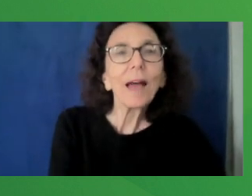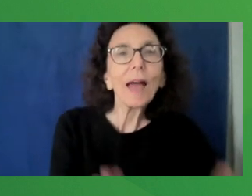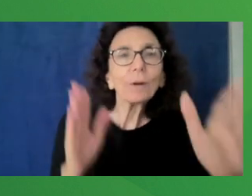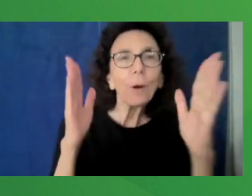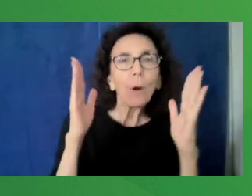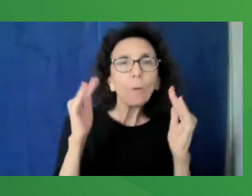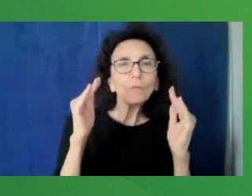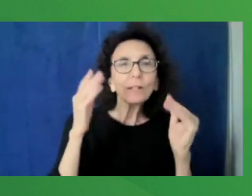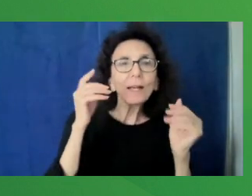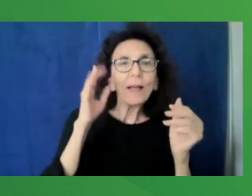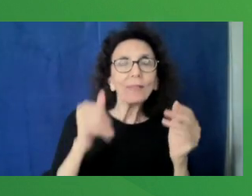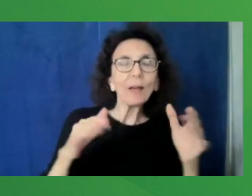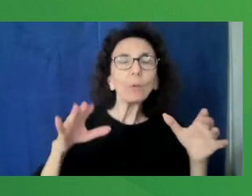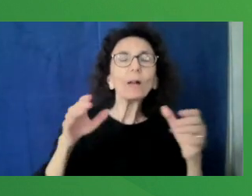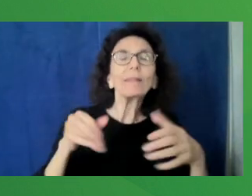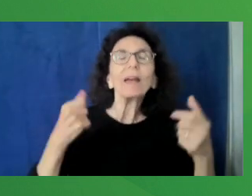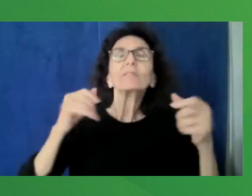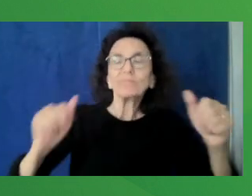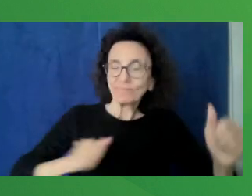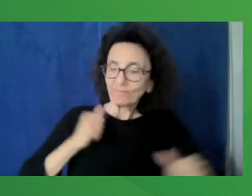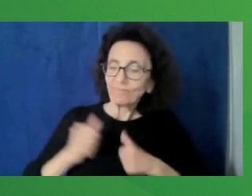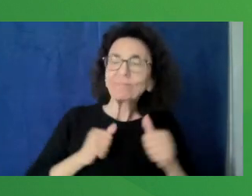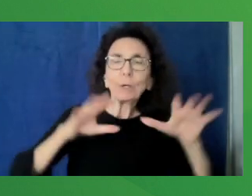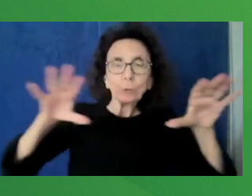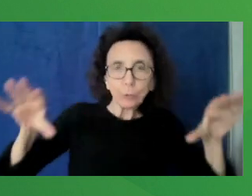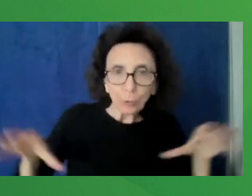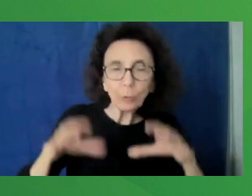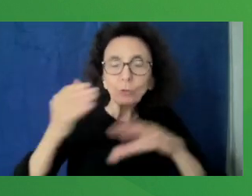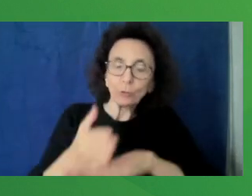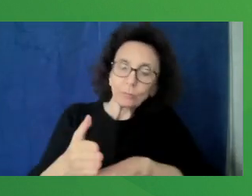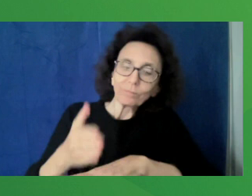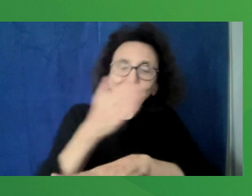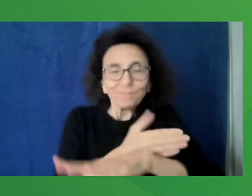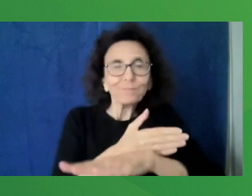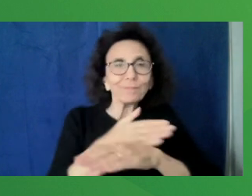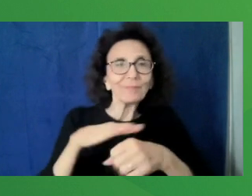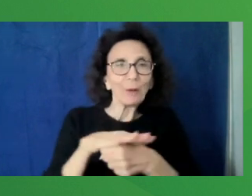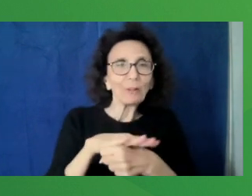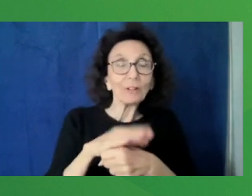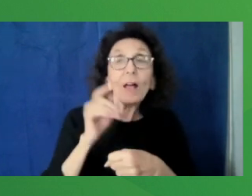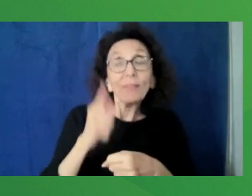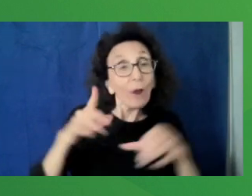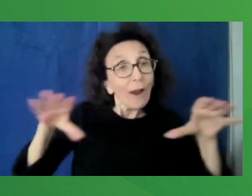problems that they identify. And then we say that those actions, they can start to see how those